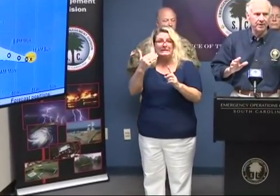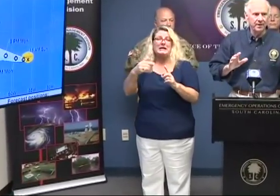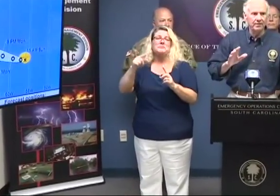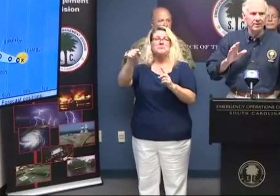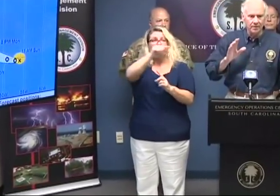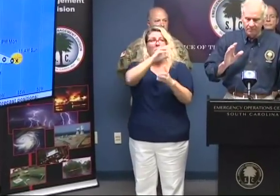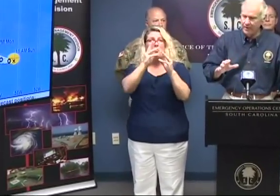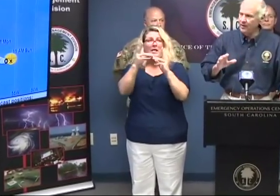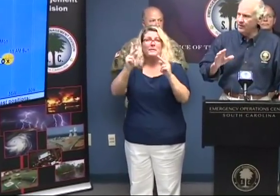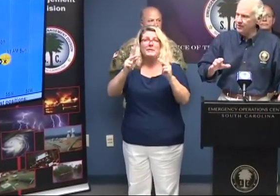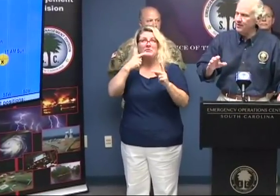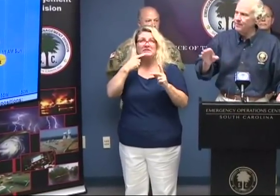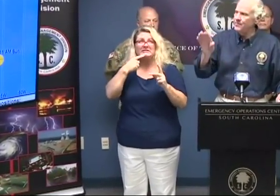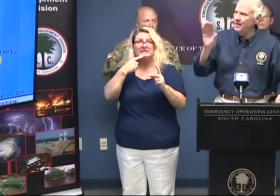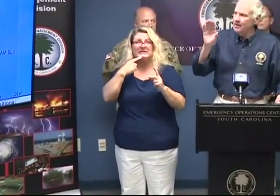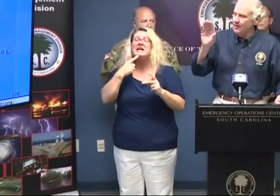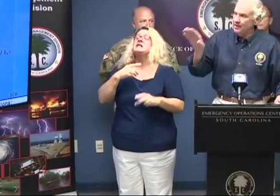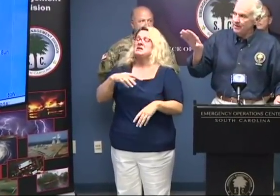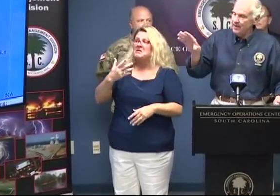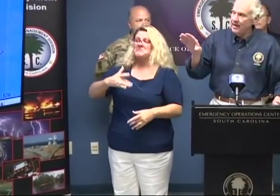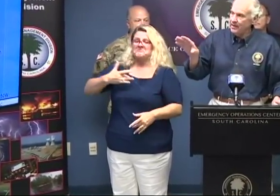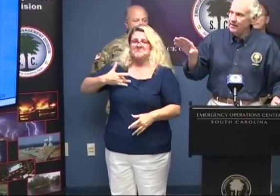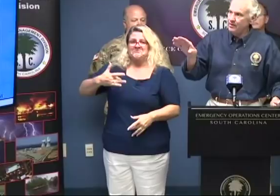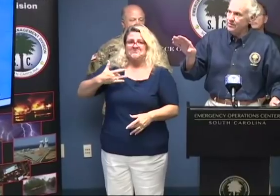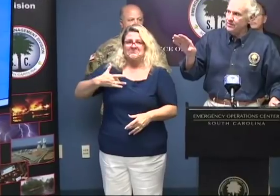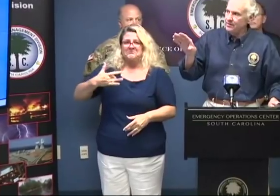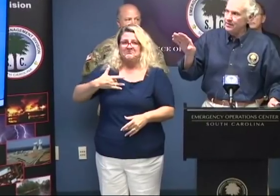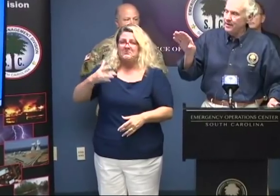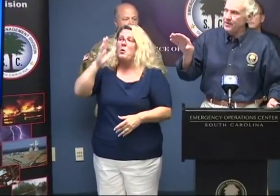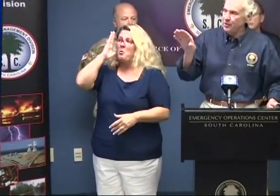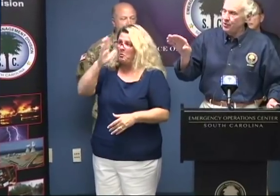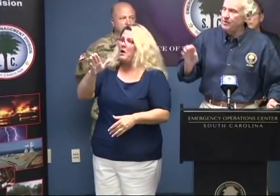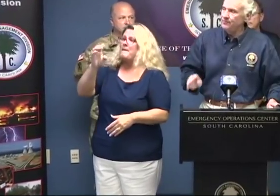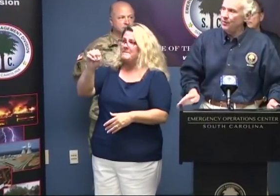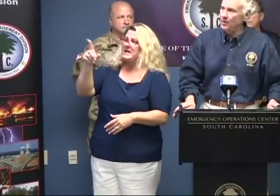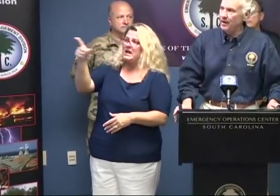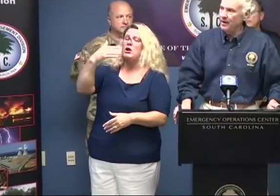to be fairly certain that that's a good forecast for now.